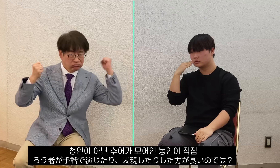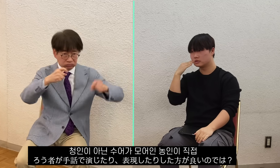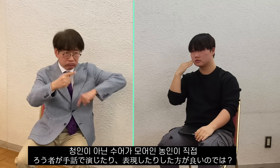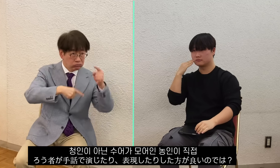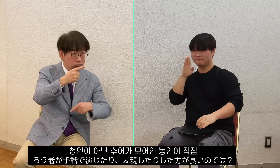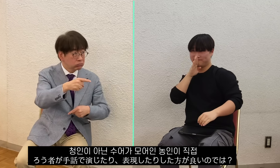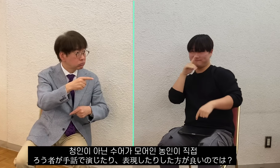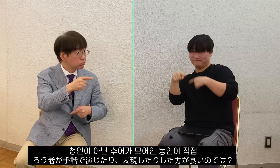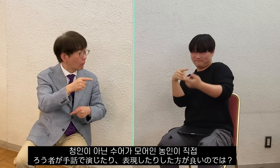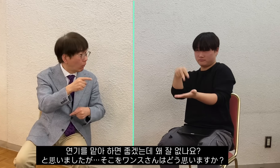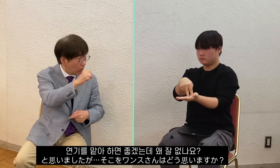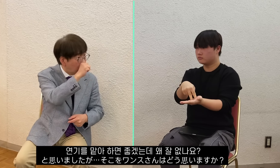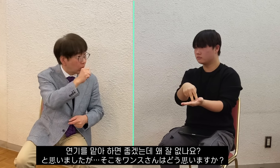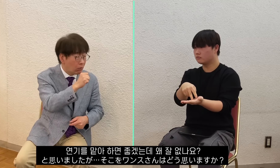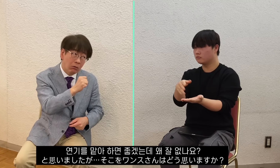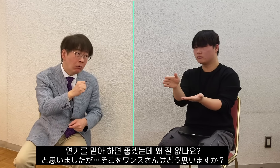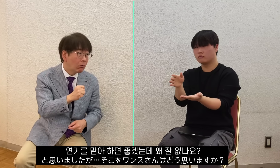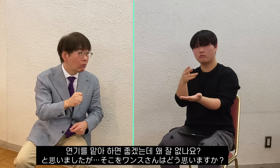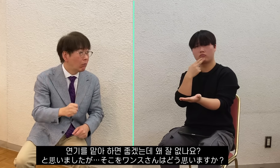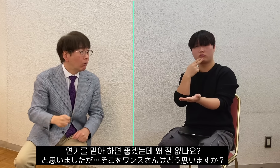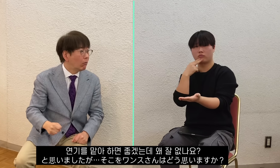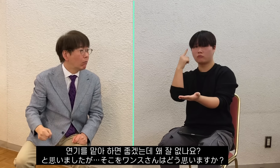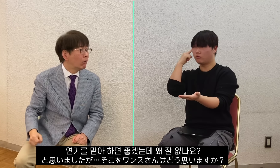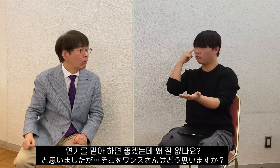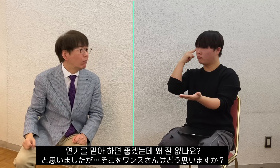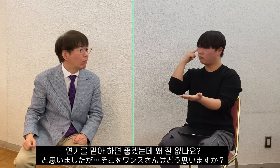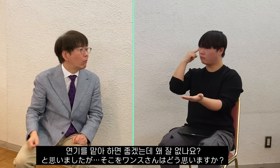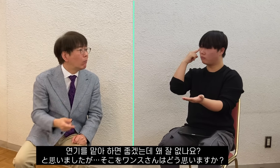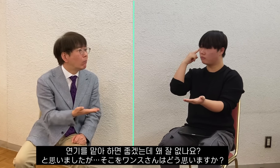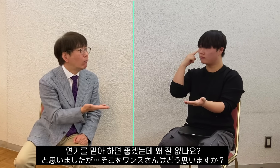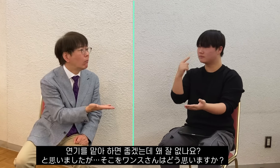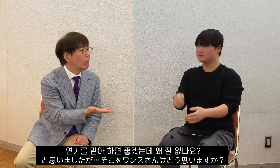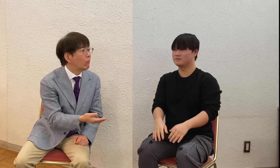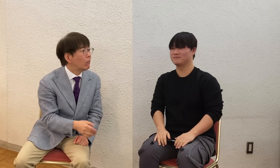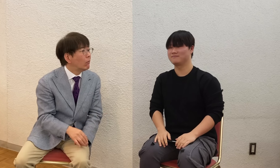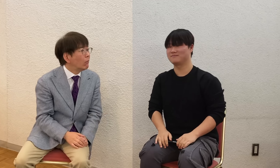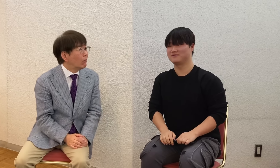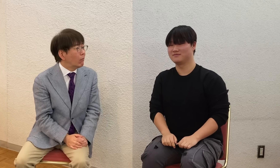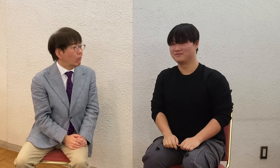It would be nice to have a deaf person who speaks a native language of sign language, not hearing people, take the role, but why not?